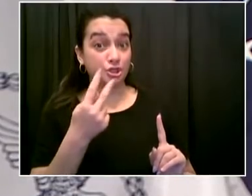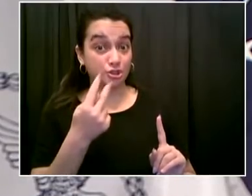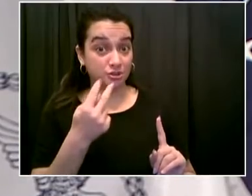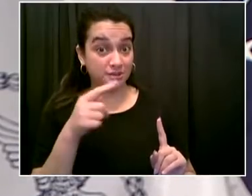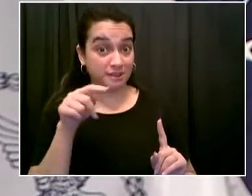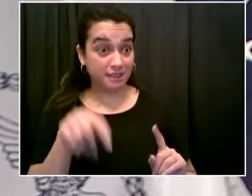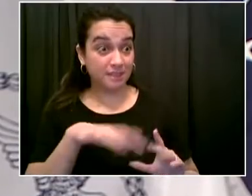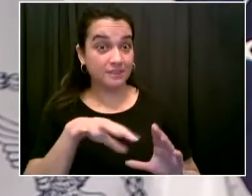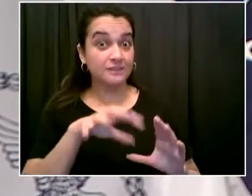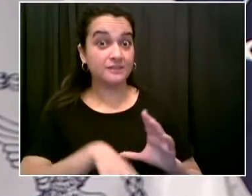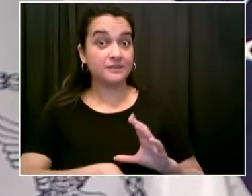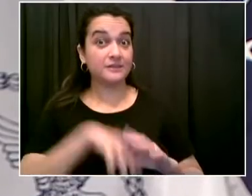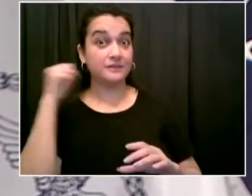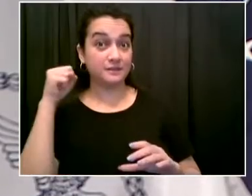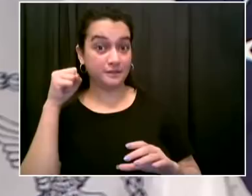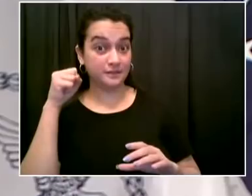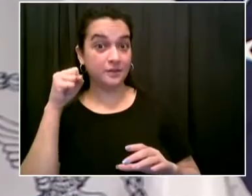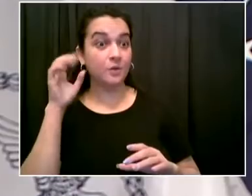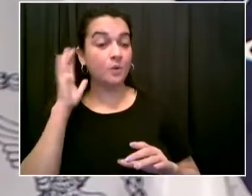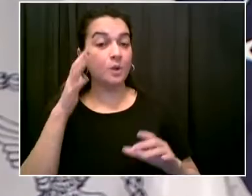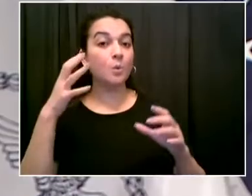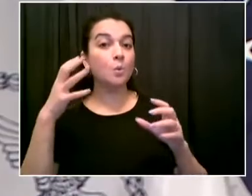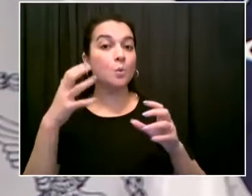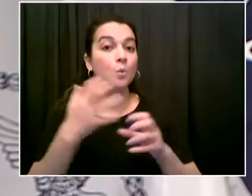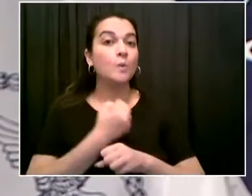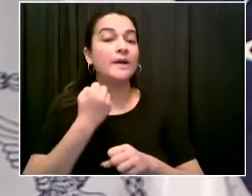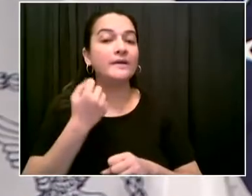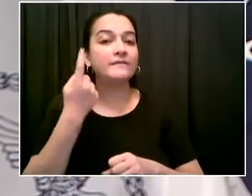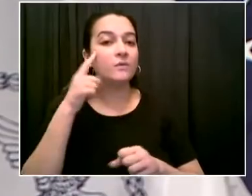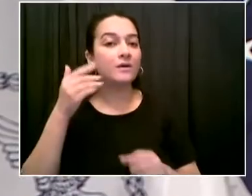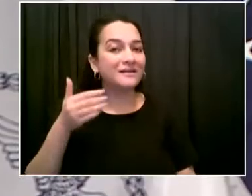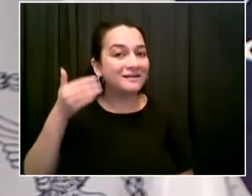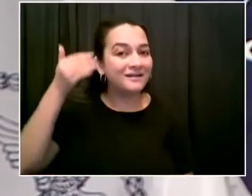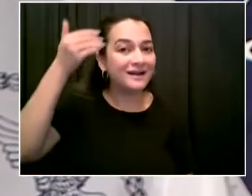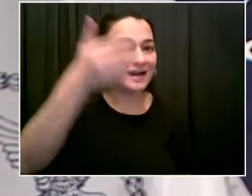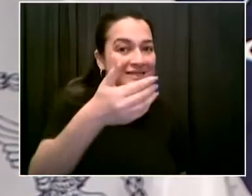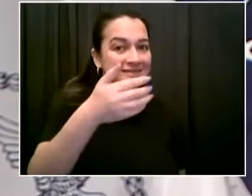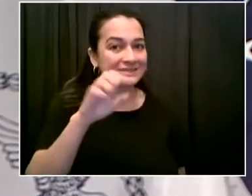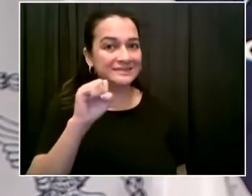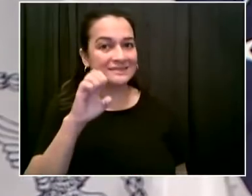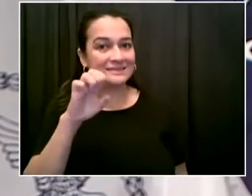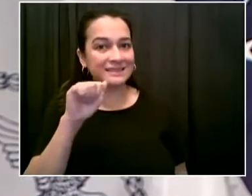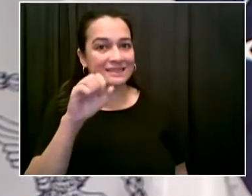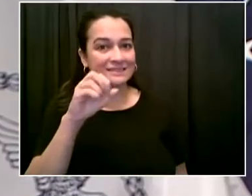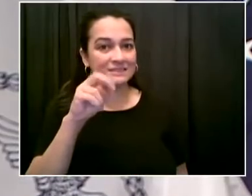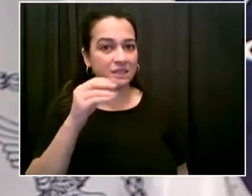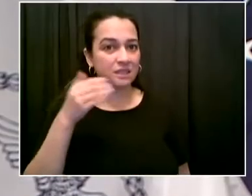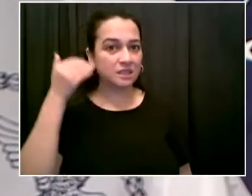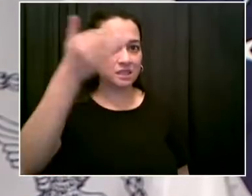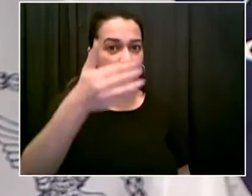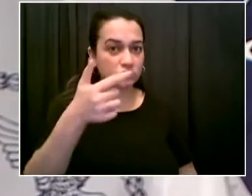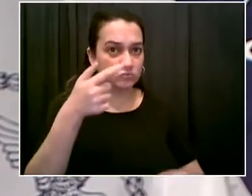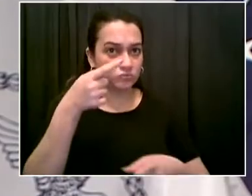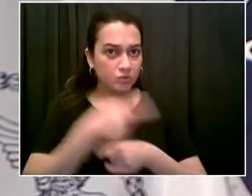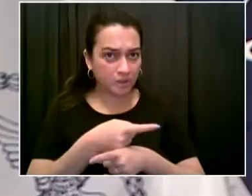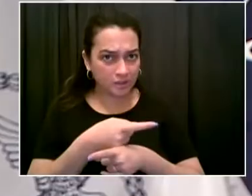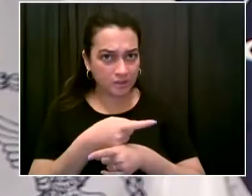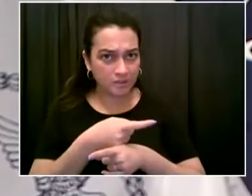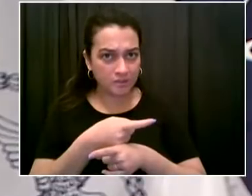THURSDAY IT SAYS TICKETS ARE FOR NEXT SEASON BUT